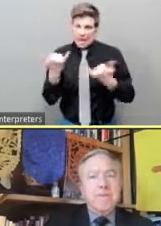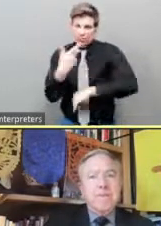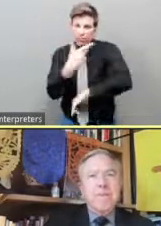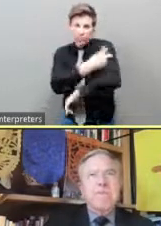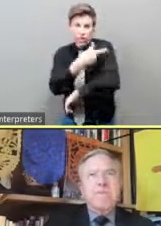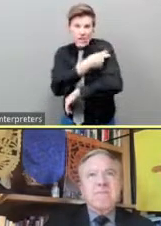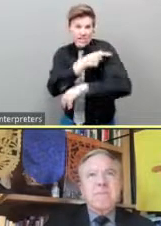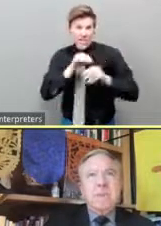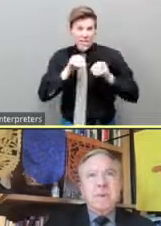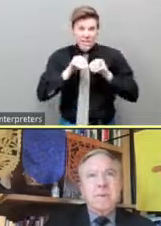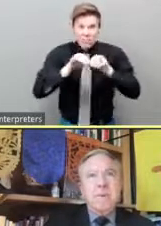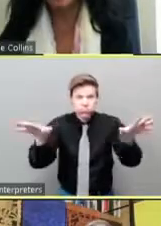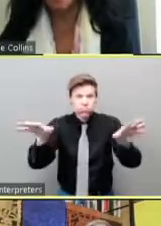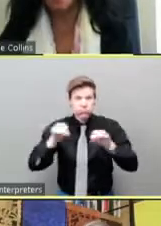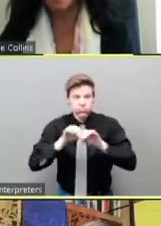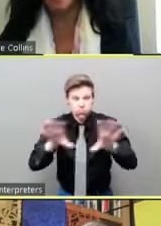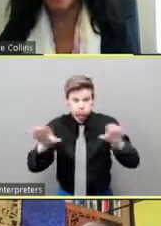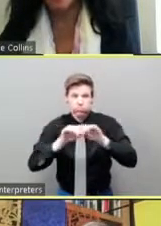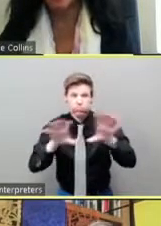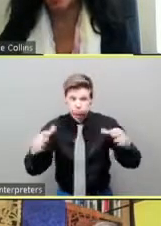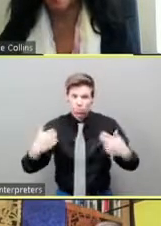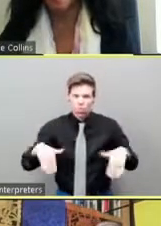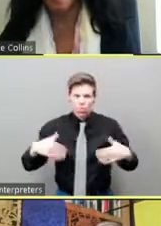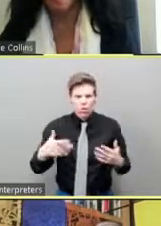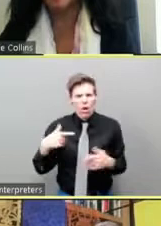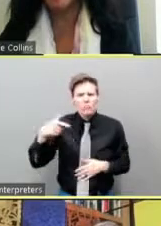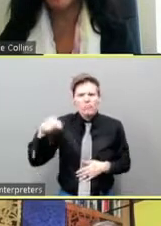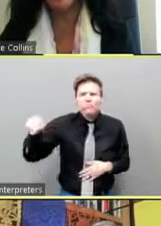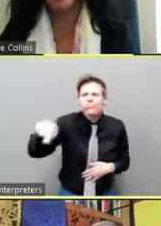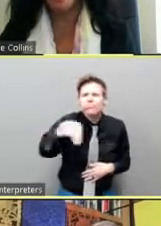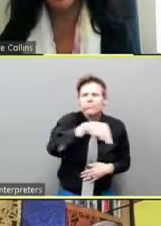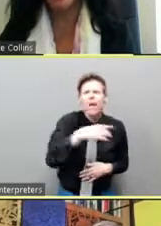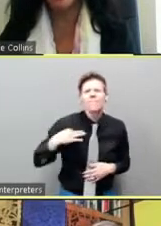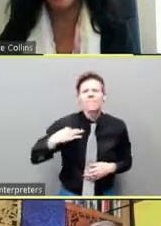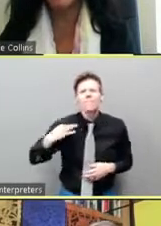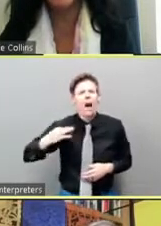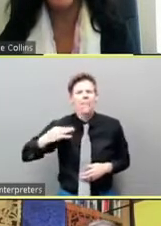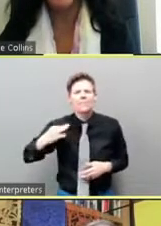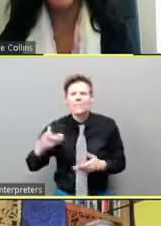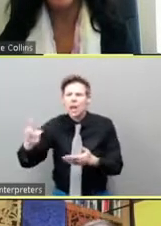wonderful volunteers and the support we have to get shots and arms and we have